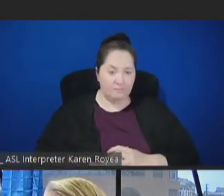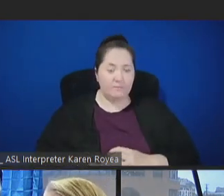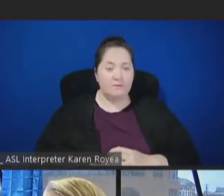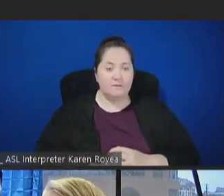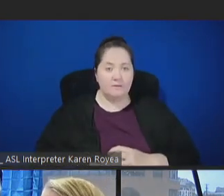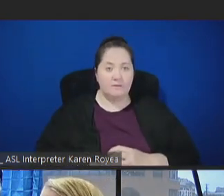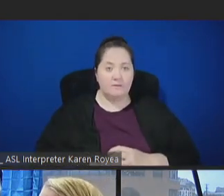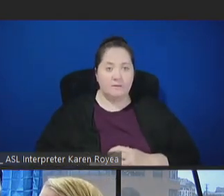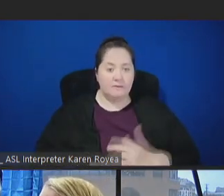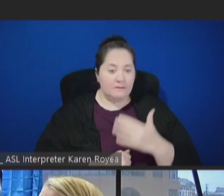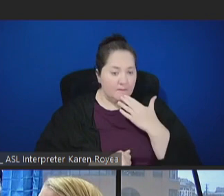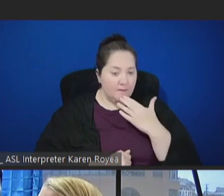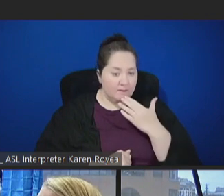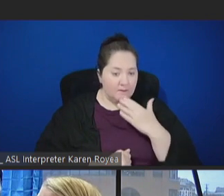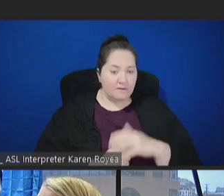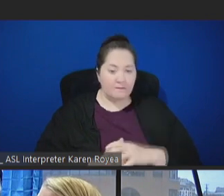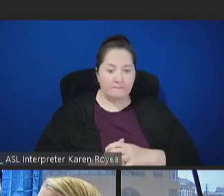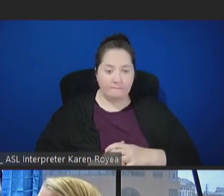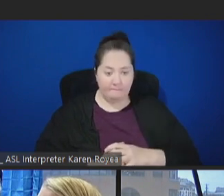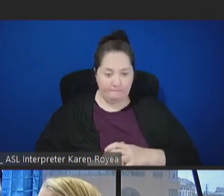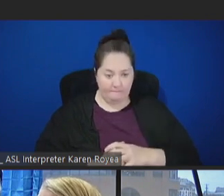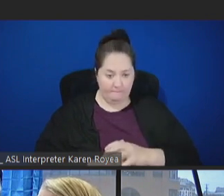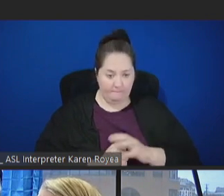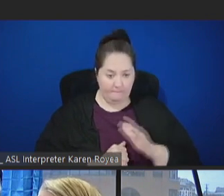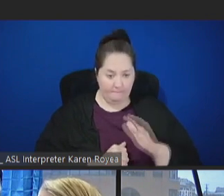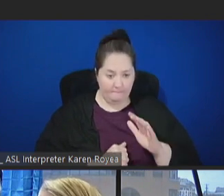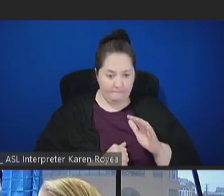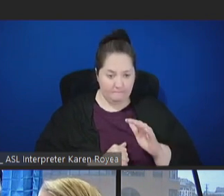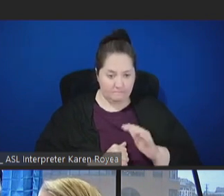Claire. Our next presentation is from AIRA, Courtney Londo.